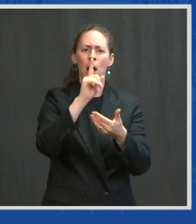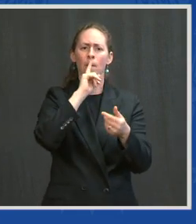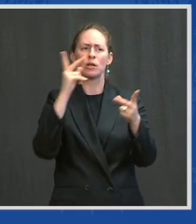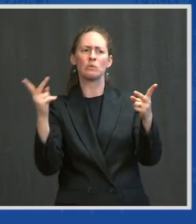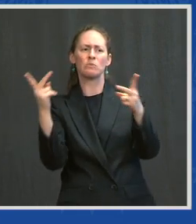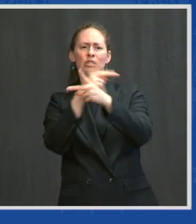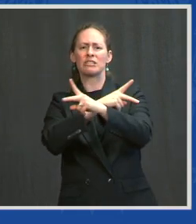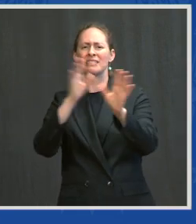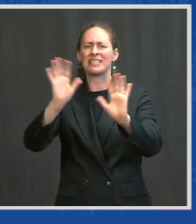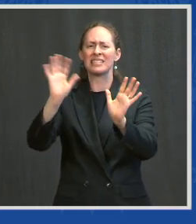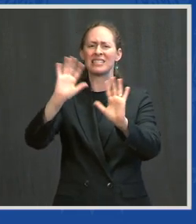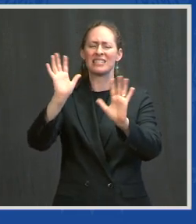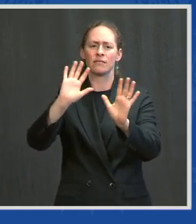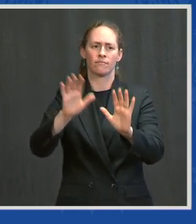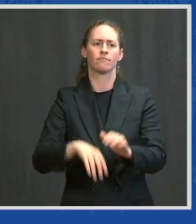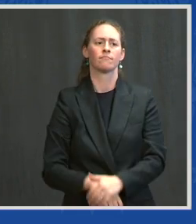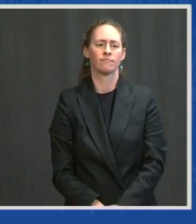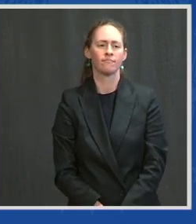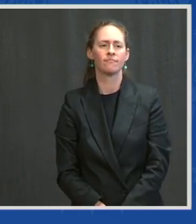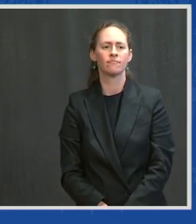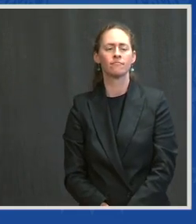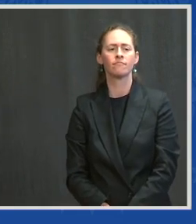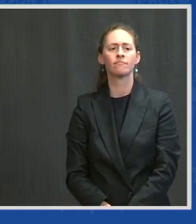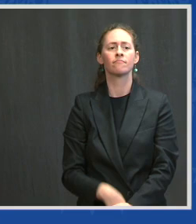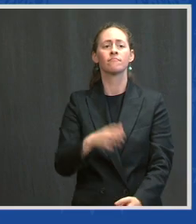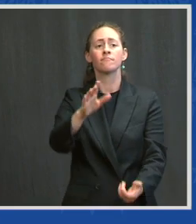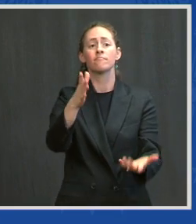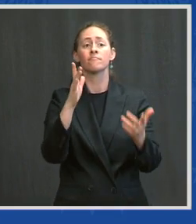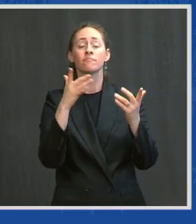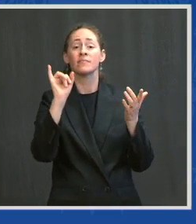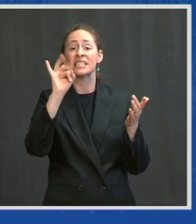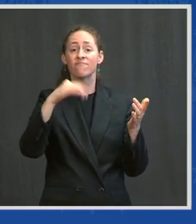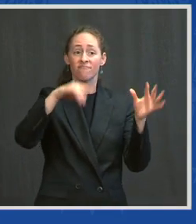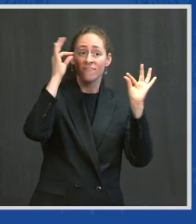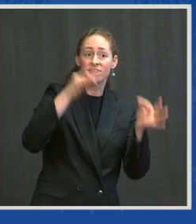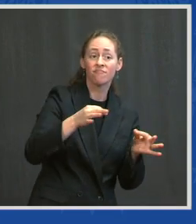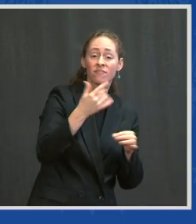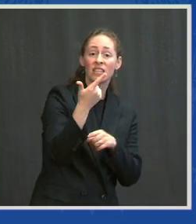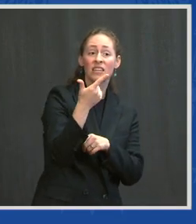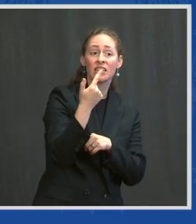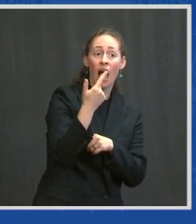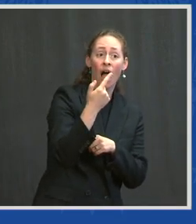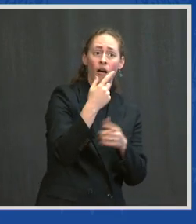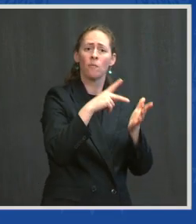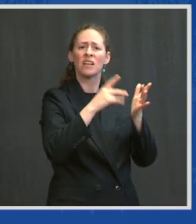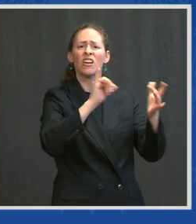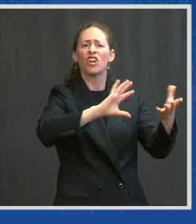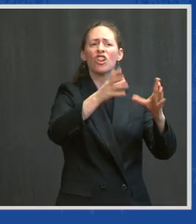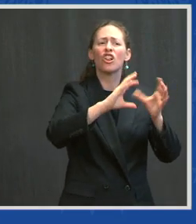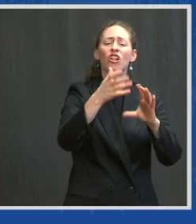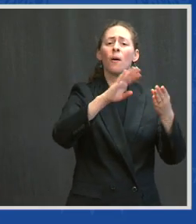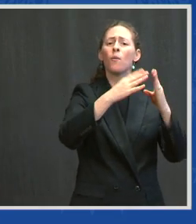and the bad actors who decide to use them to further terrorize the communities. It means saving lives.